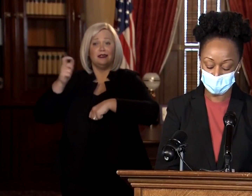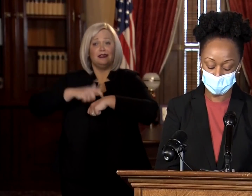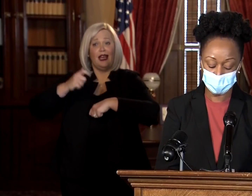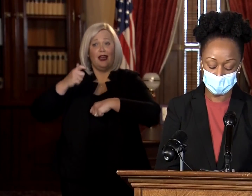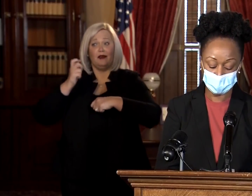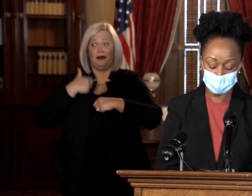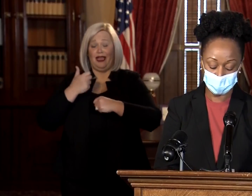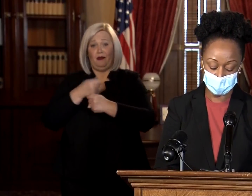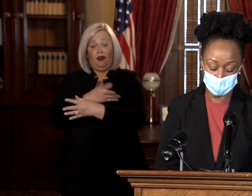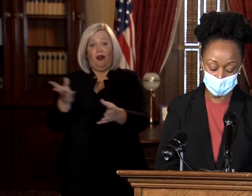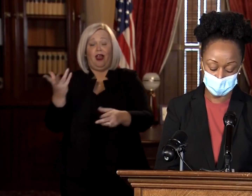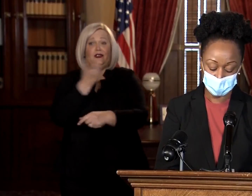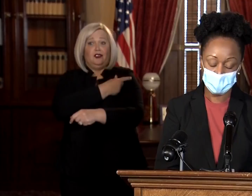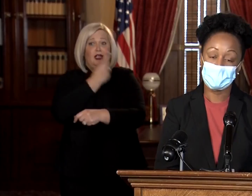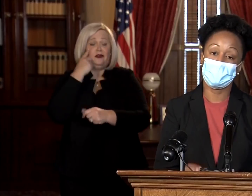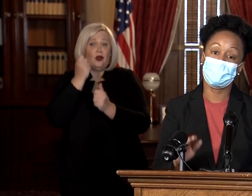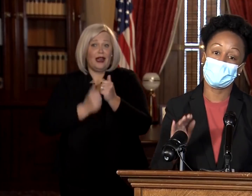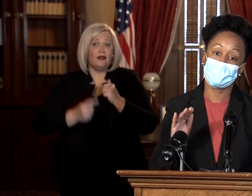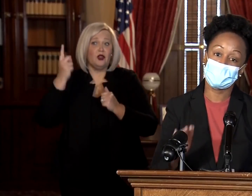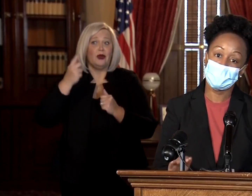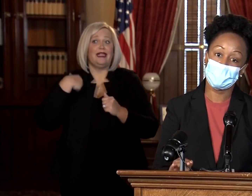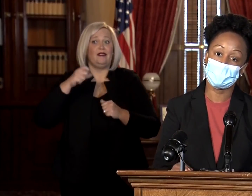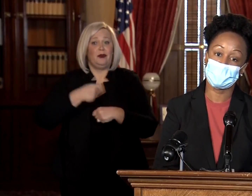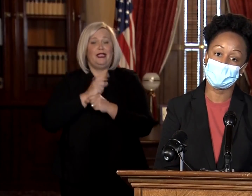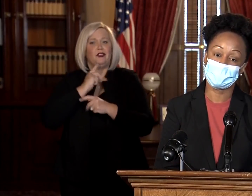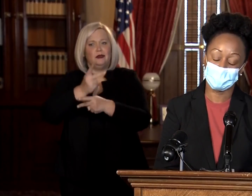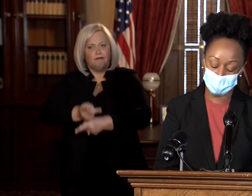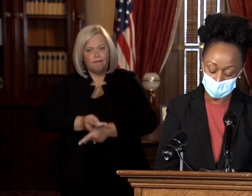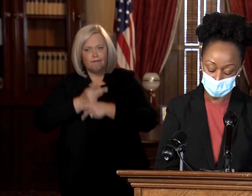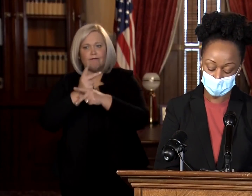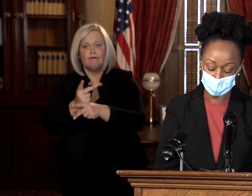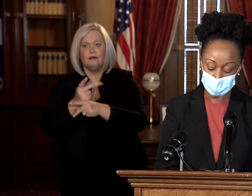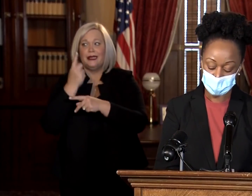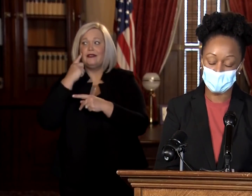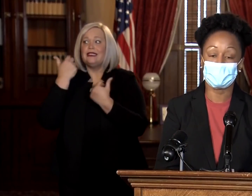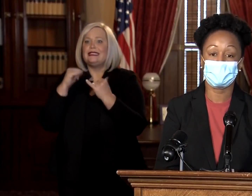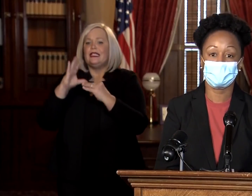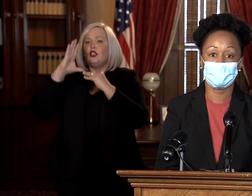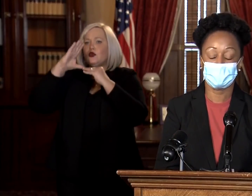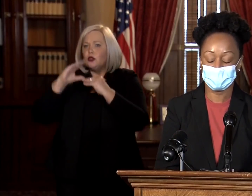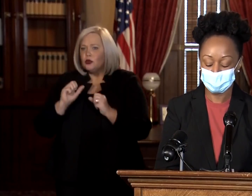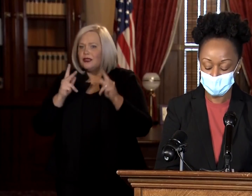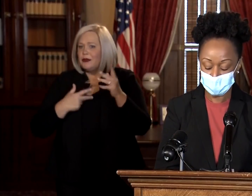While it will be several months before we have enough Vaccine to before we have enough Vaccine to vaccinate everyone who wants vaccinate everyone who wants one, this is the way that we one, this is the way that we will end this pandemic and if we